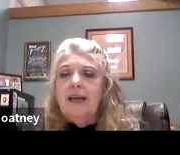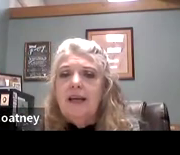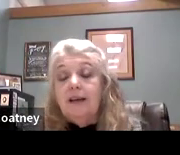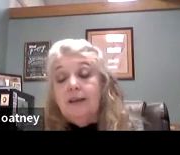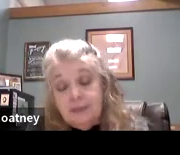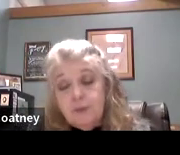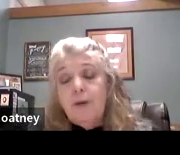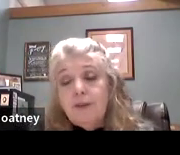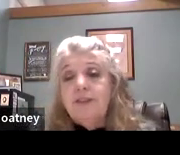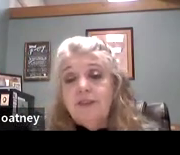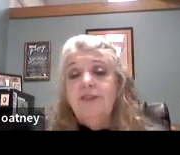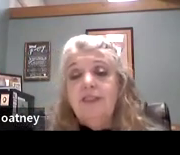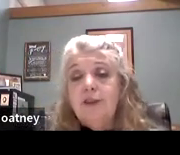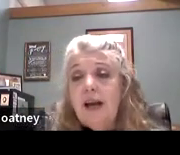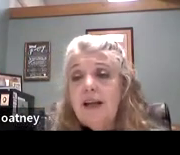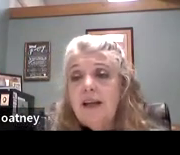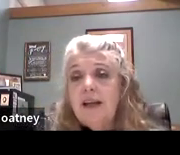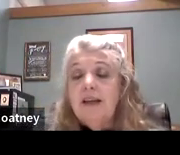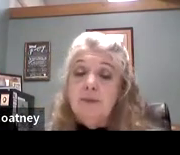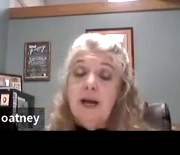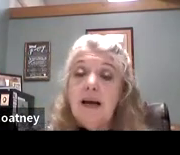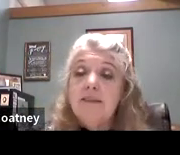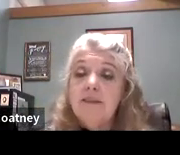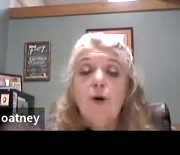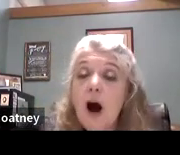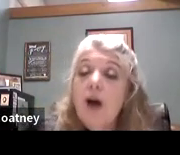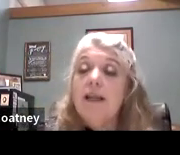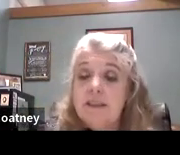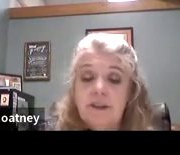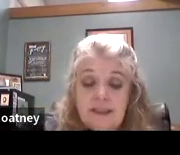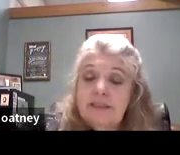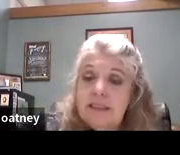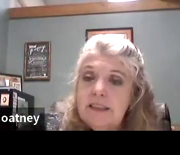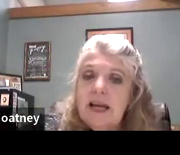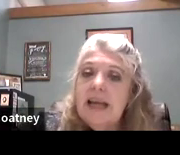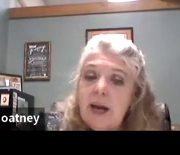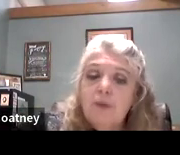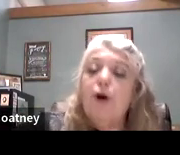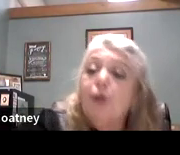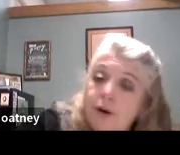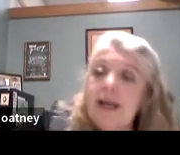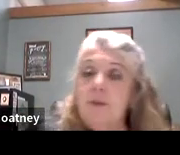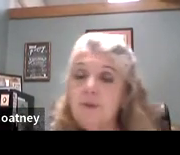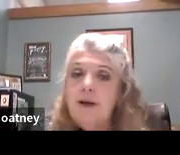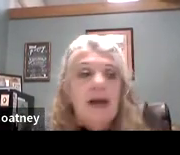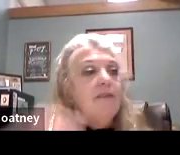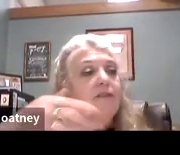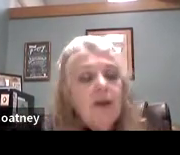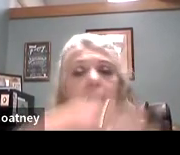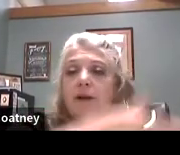They need to show up the to polls and let her know this year if she doesn't allow Medicaid expansion to pass senate or at least get get a damn vote in the senate we're going to work to get her out of office. I mean that's up to us, right?